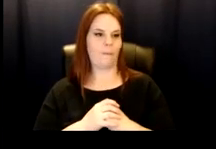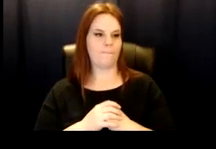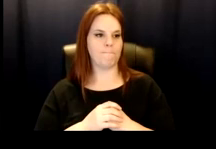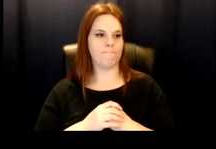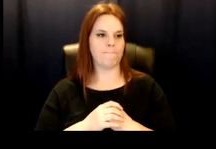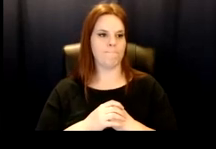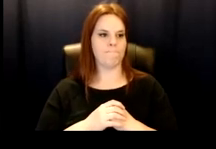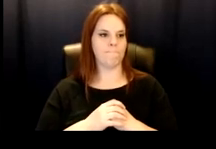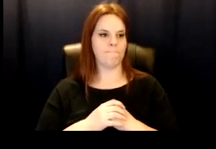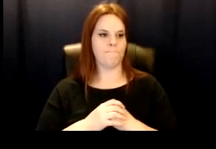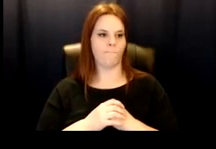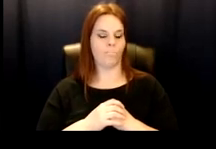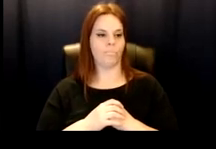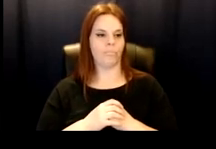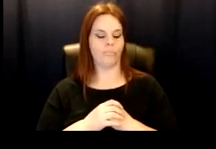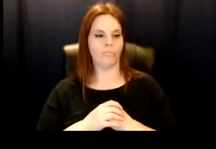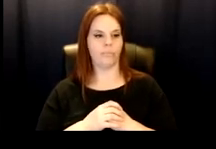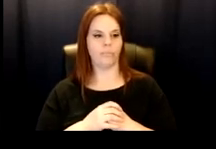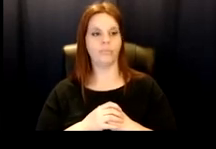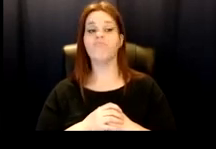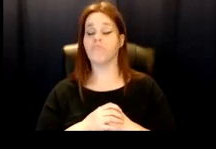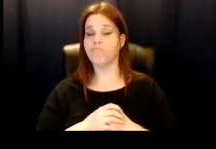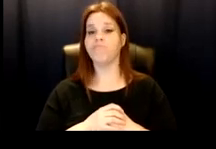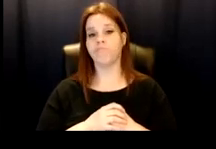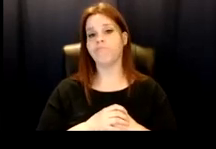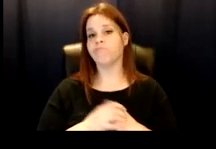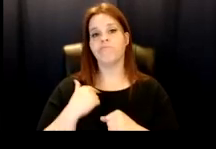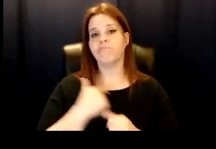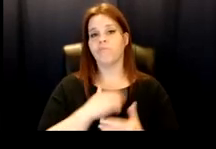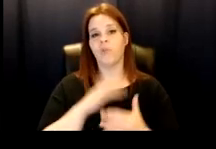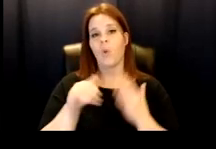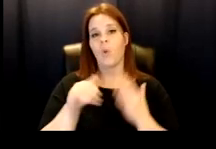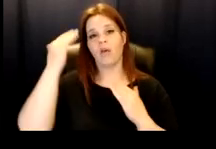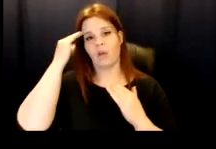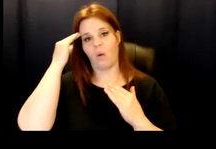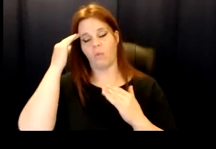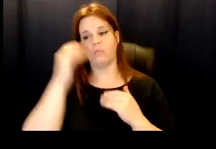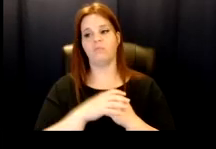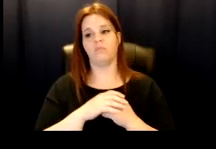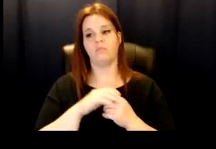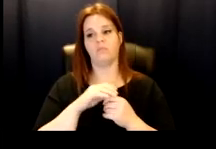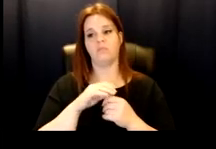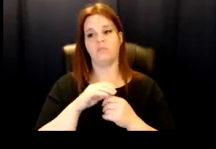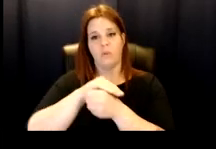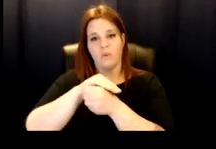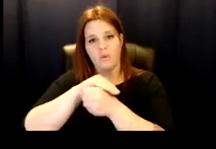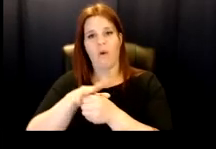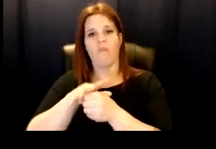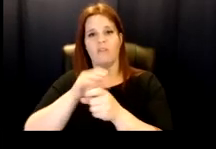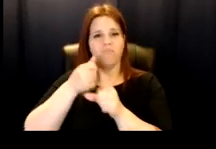So, we all know, it really goes without saying, that the COVID pandemic impacted each and